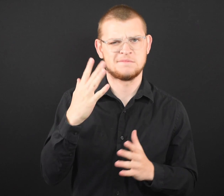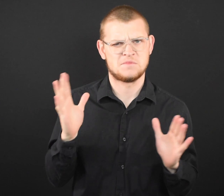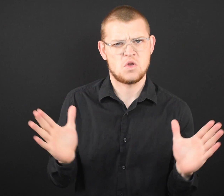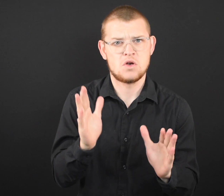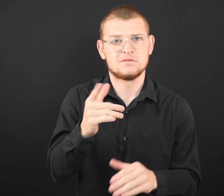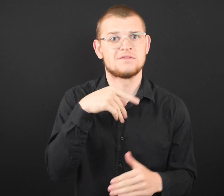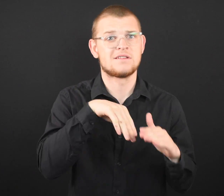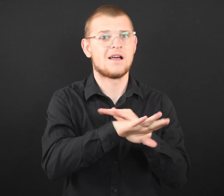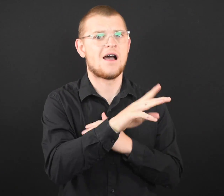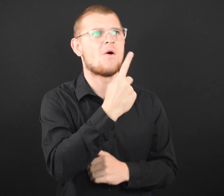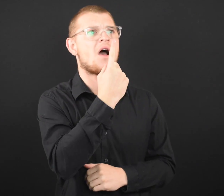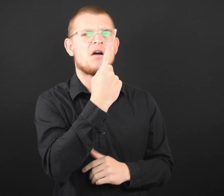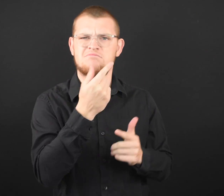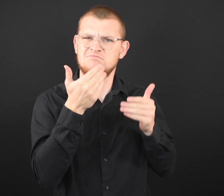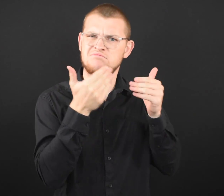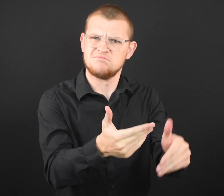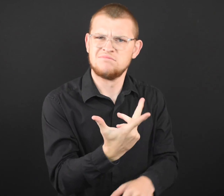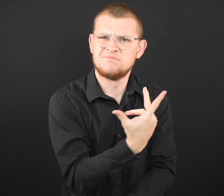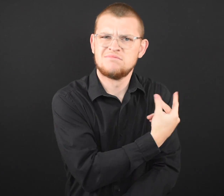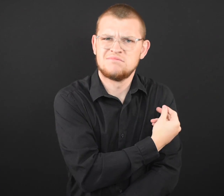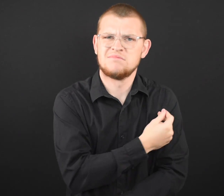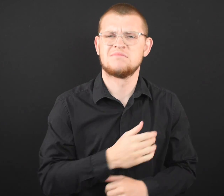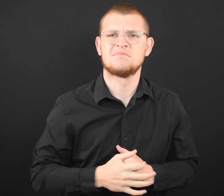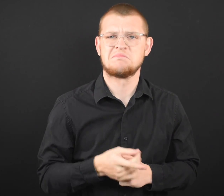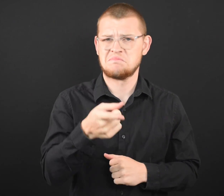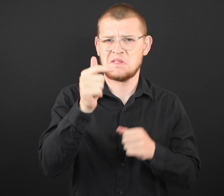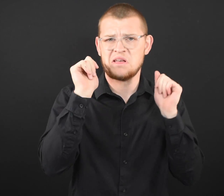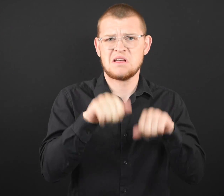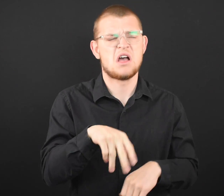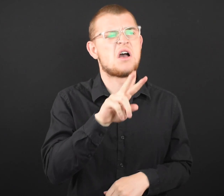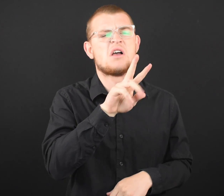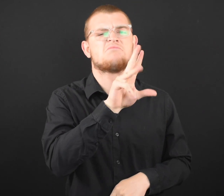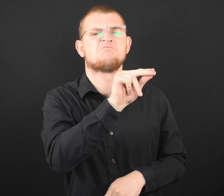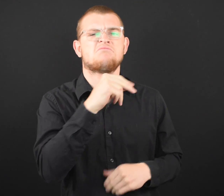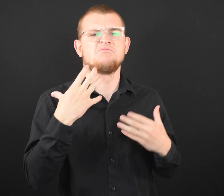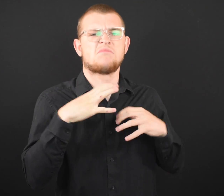vaccine appointment cannot be guaranteed right now while vaccine supply remains low